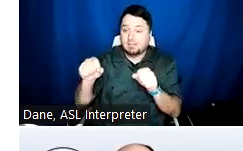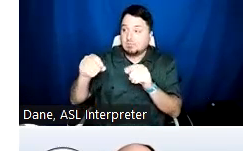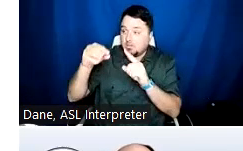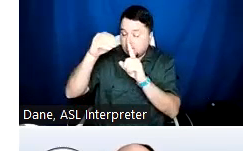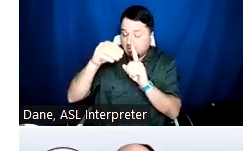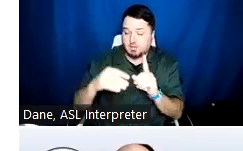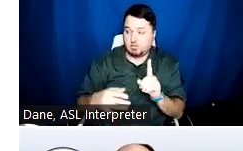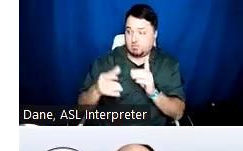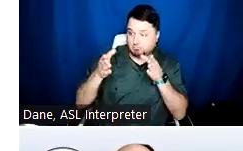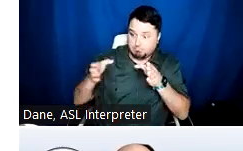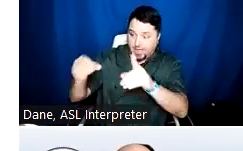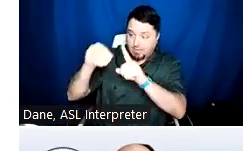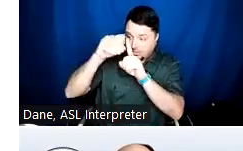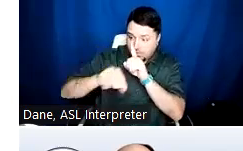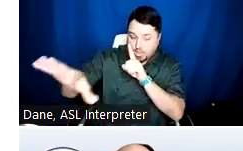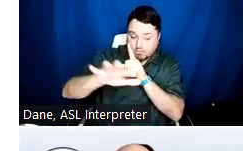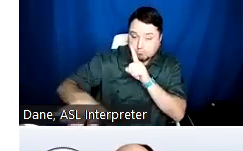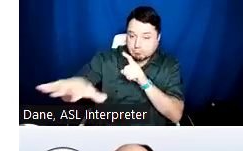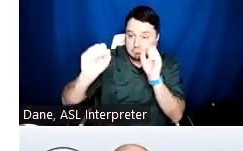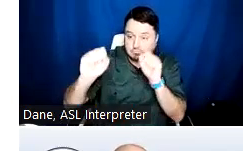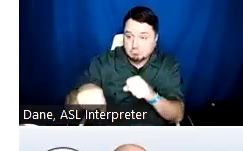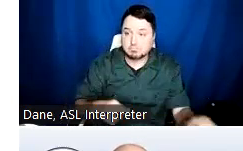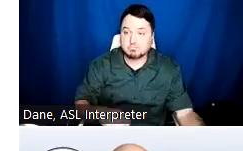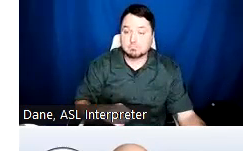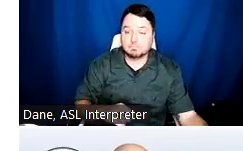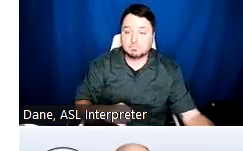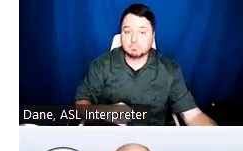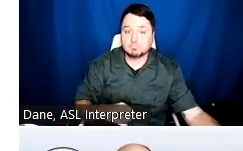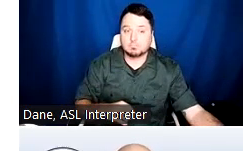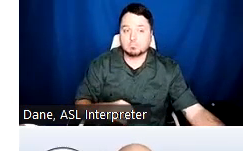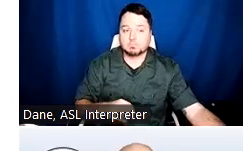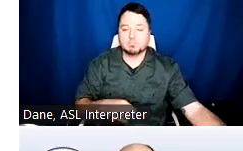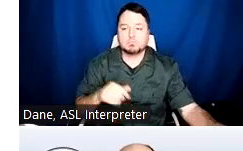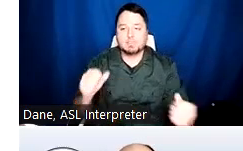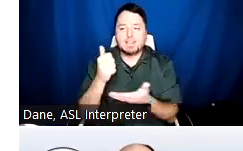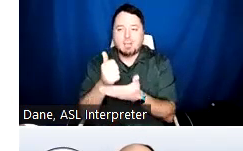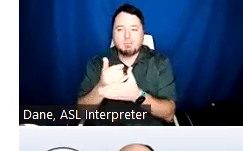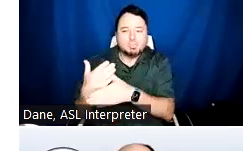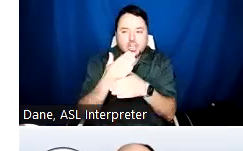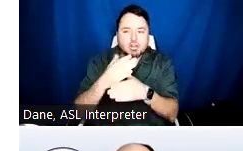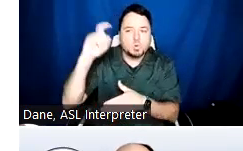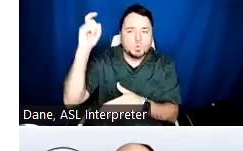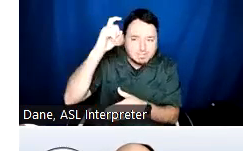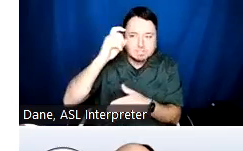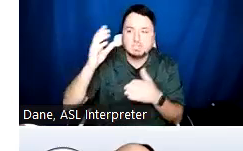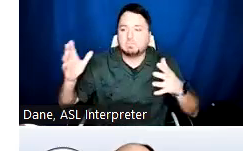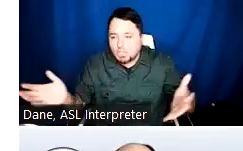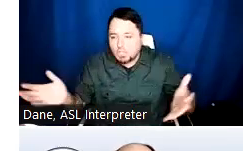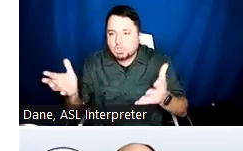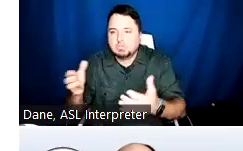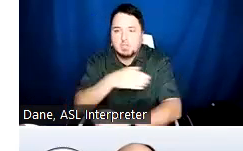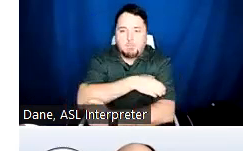We view stories for millennia to help with encouragement and empowerment. Once again I want